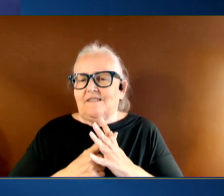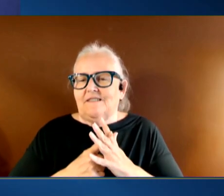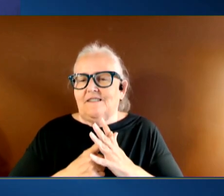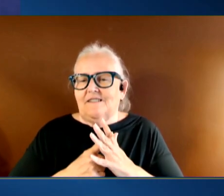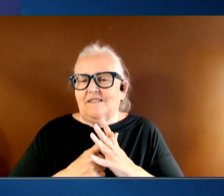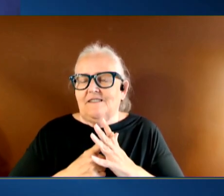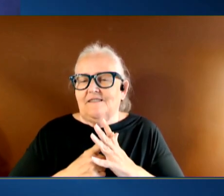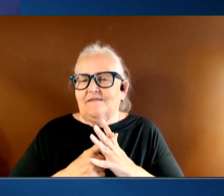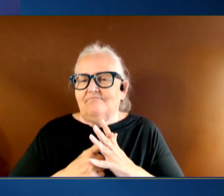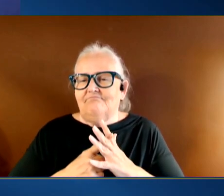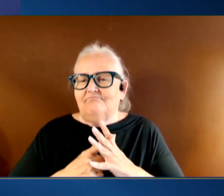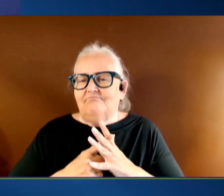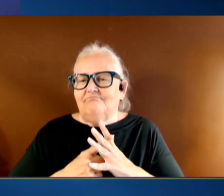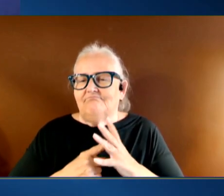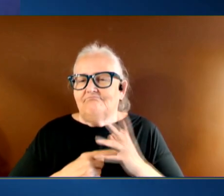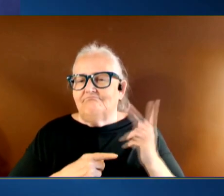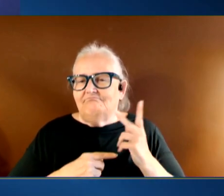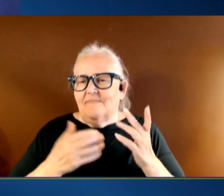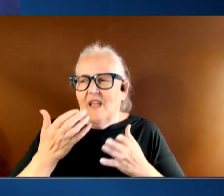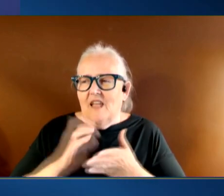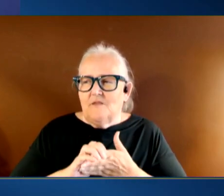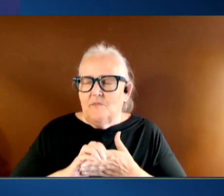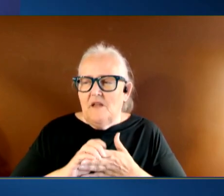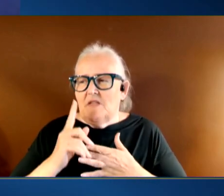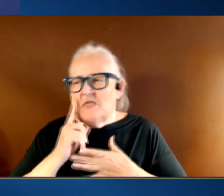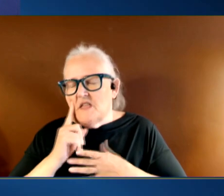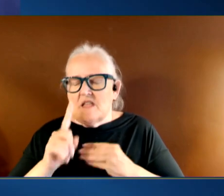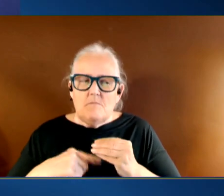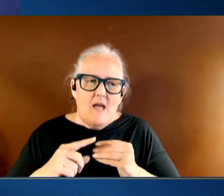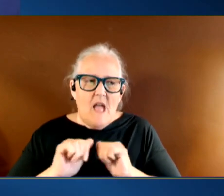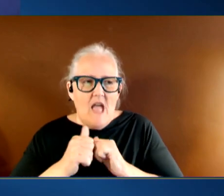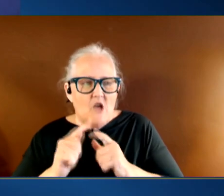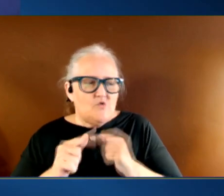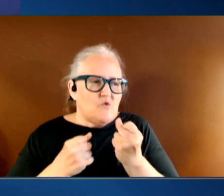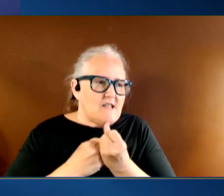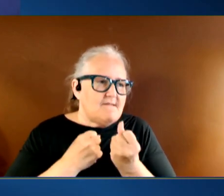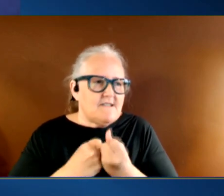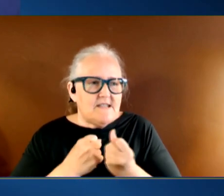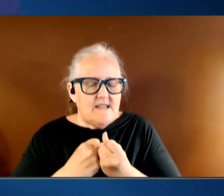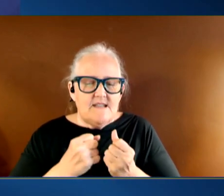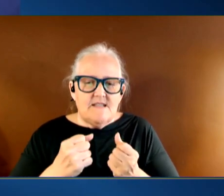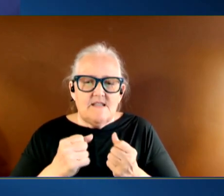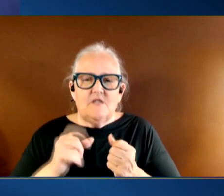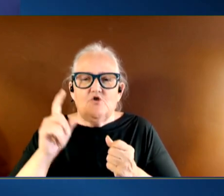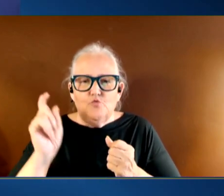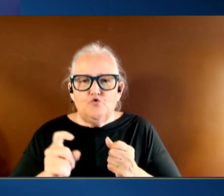thoughts of advocacy. Like, at least from the beginning, know your status.